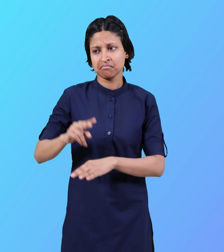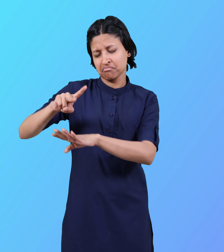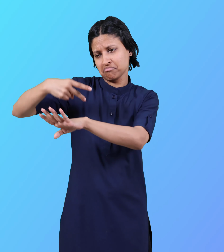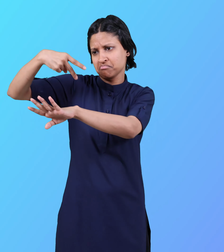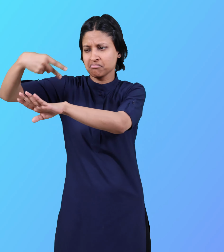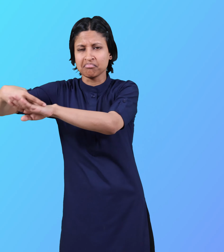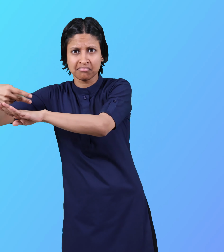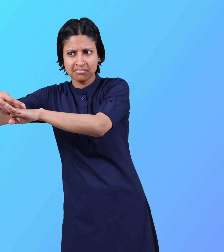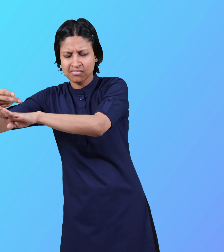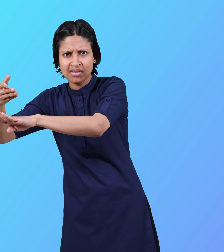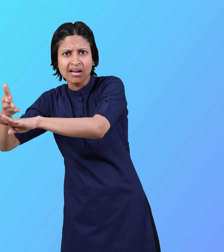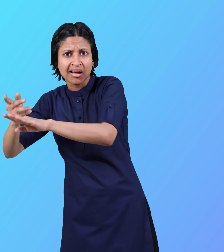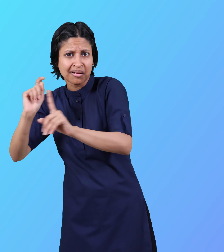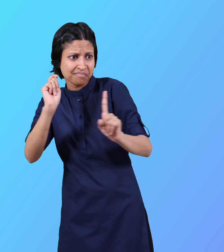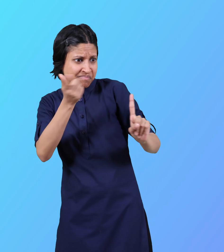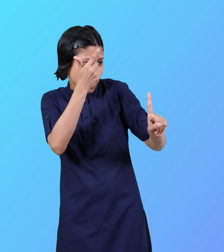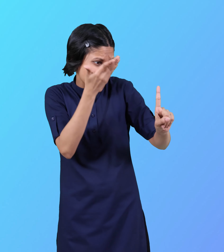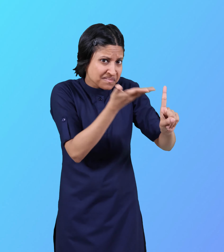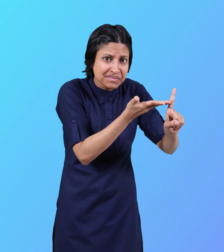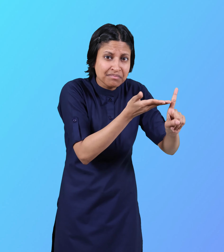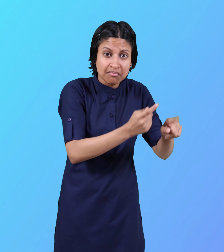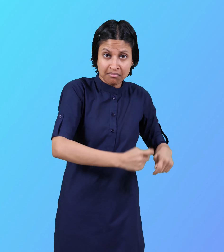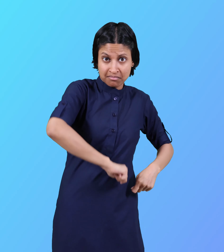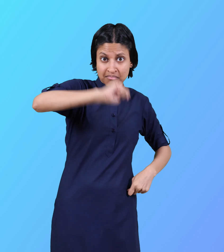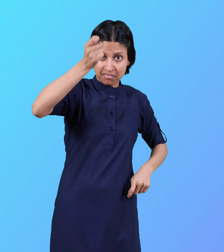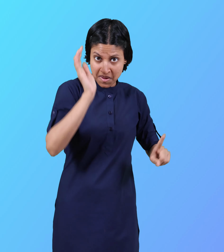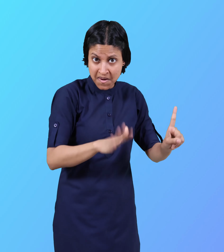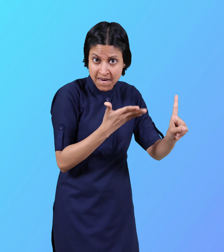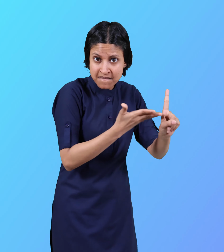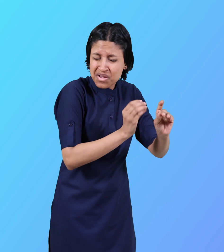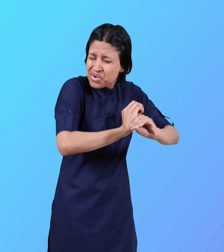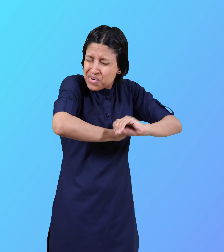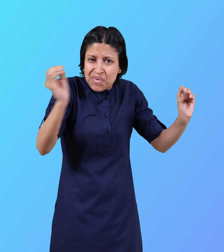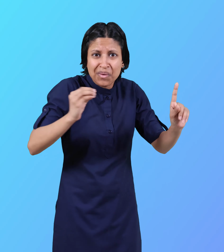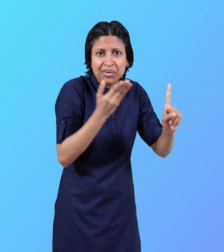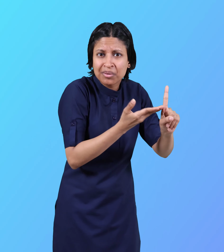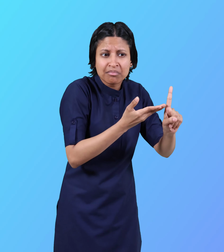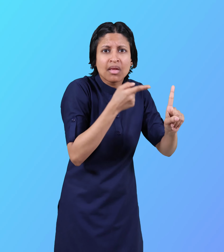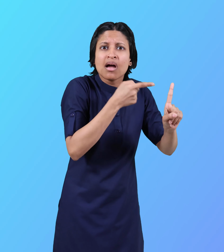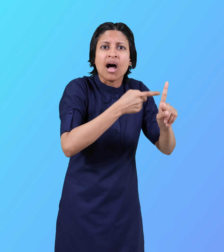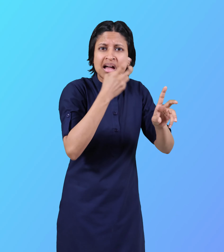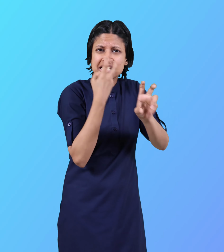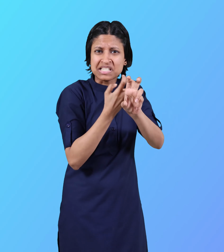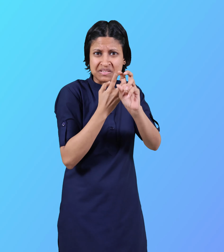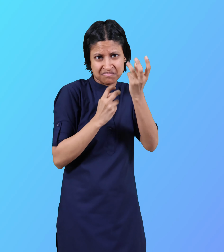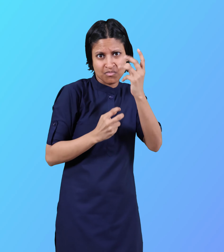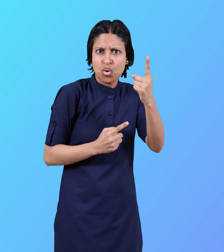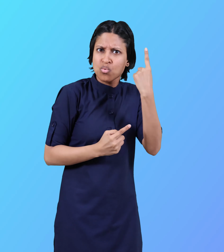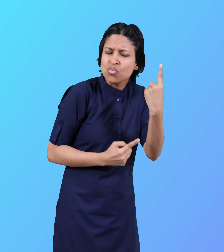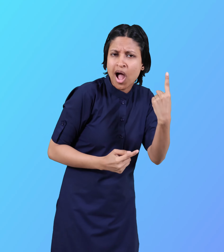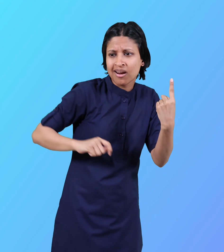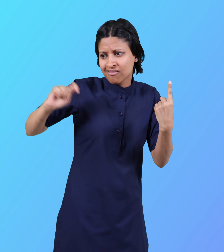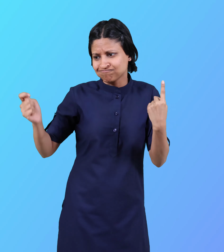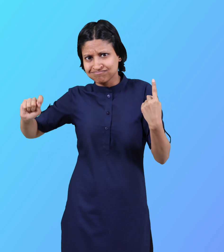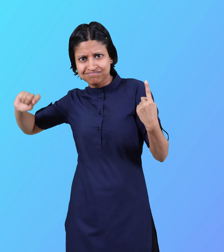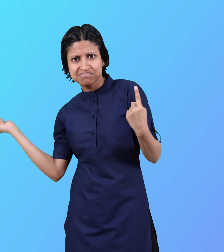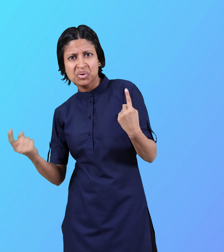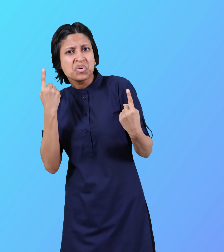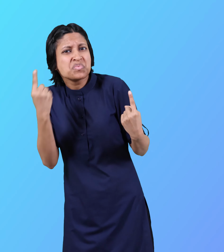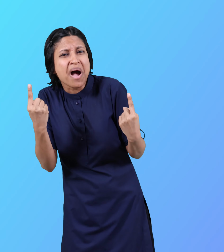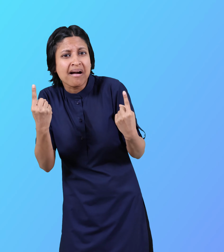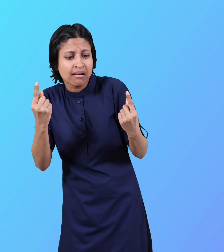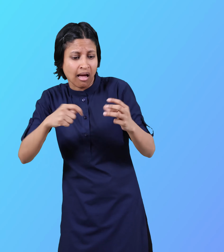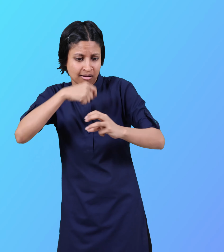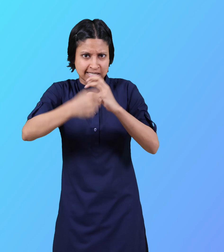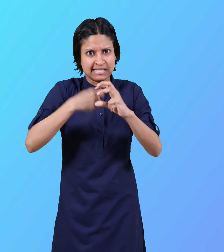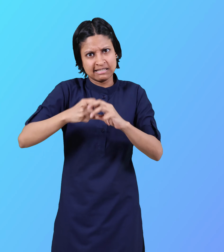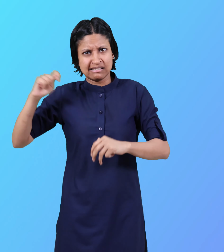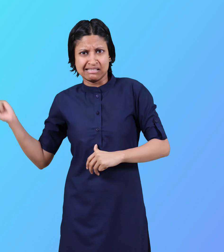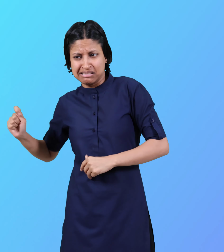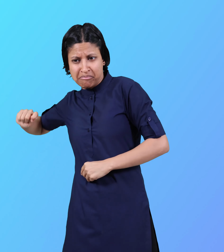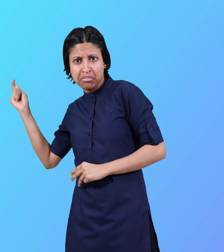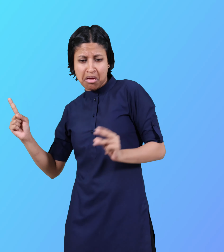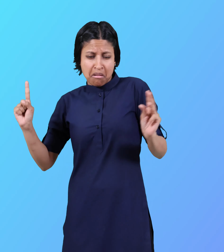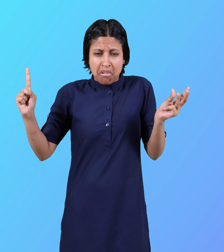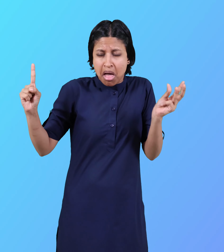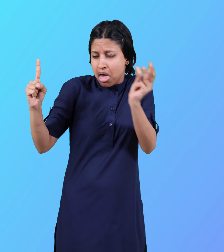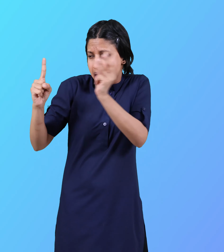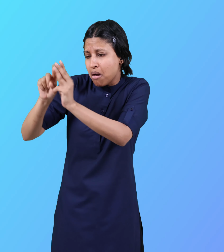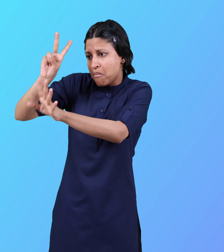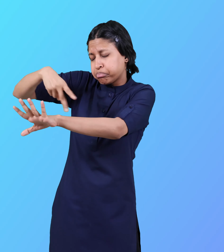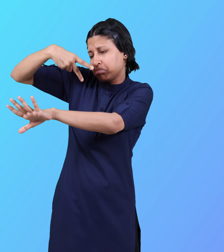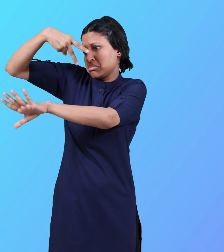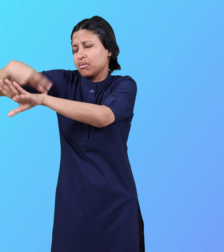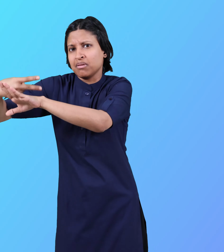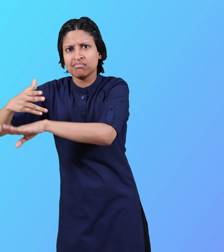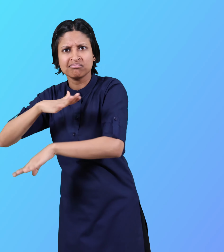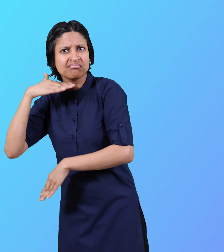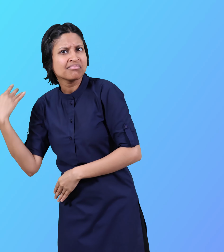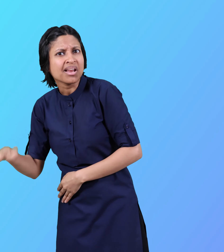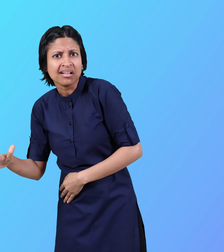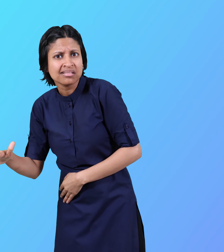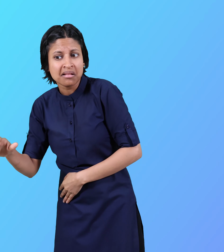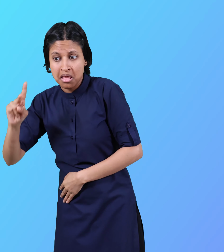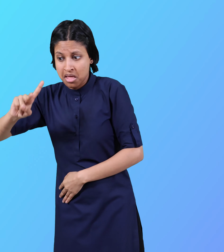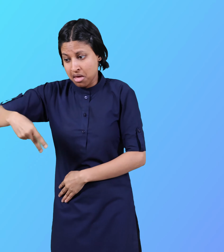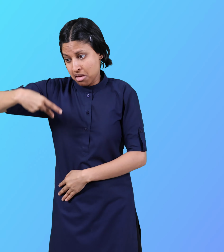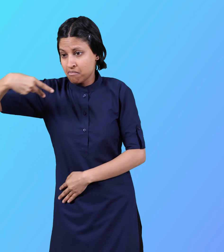So David defeated the Philistine with only a sling and one stone! He hit the Philistine and killed him. David didn’t have a sword,